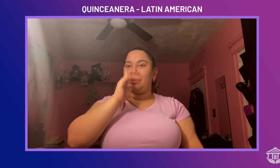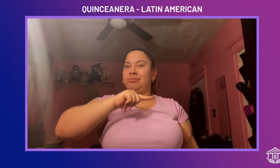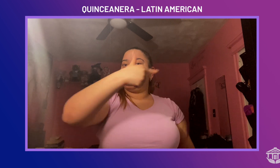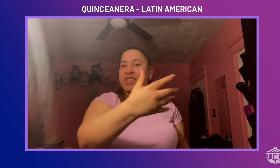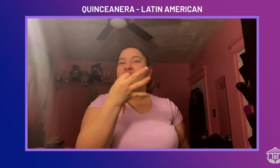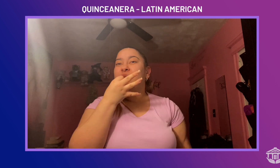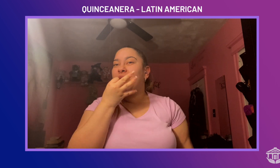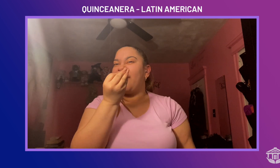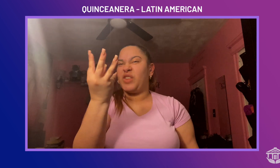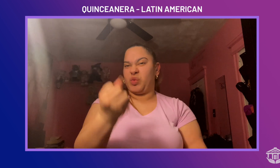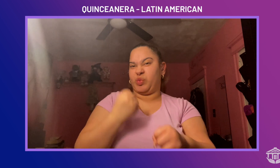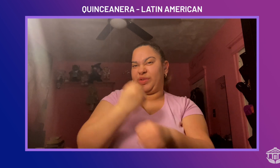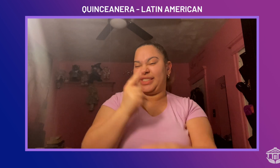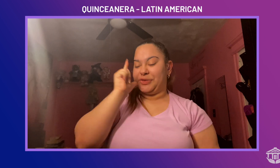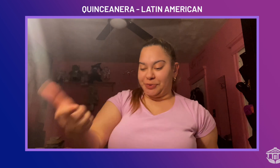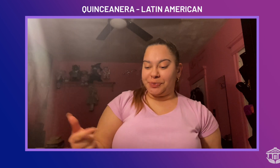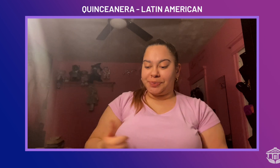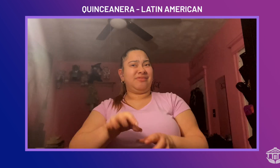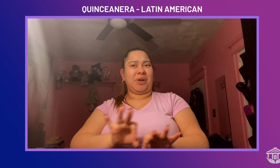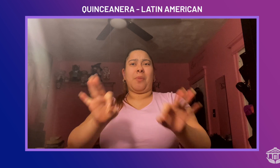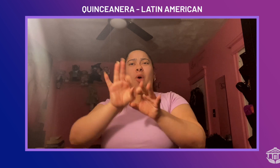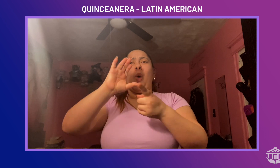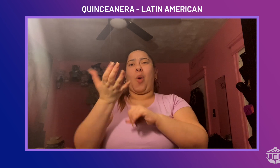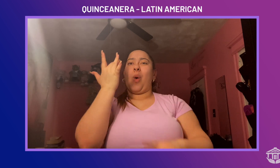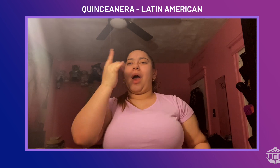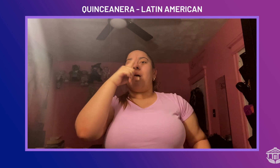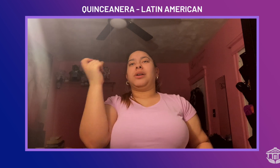sister’s turn to have her quinceanera. It 'll be in a couple years, but I’m looking forward to it.